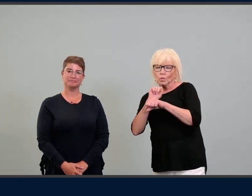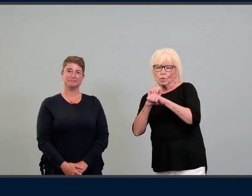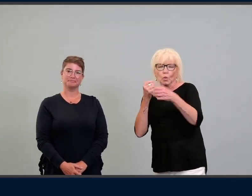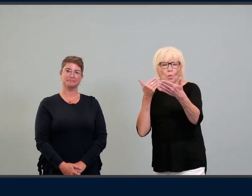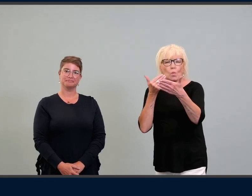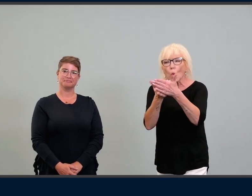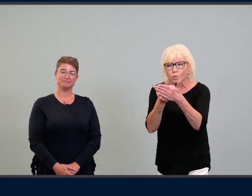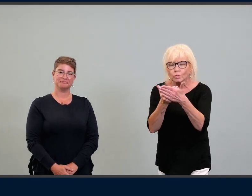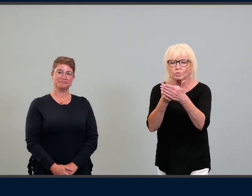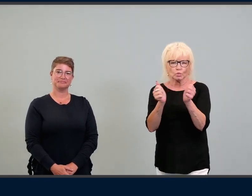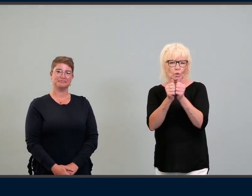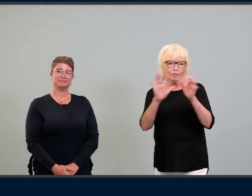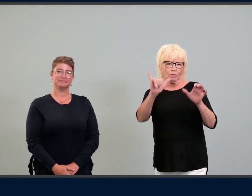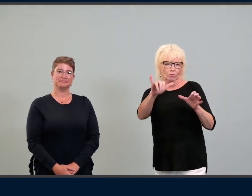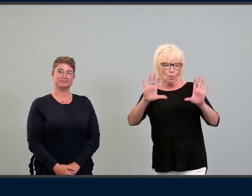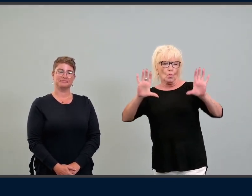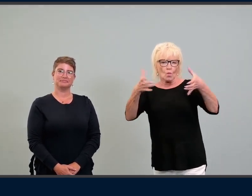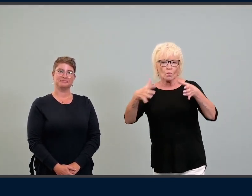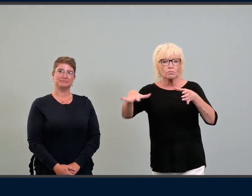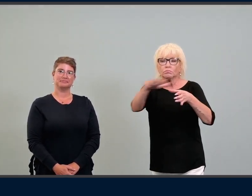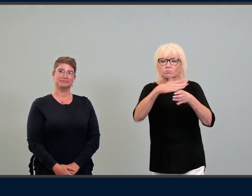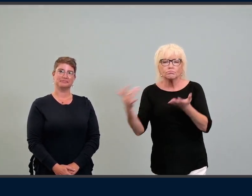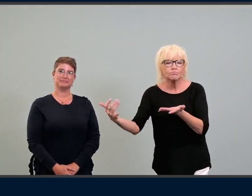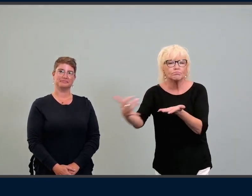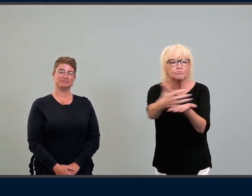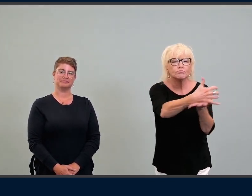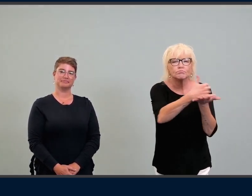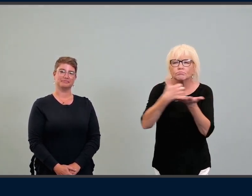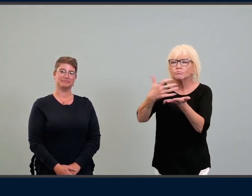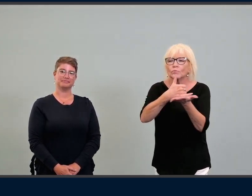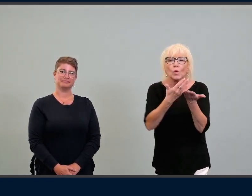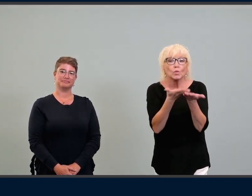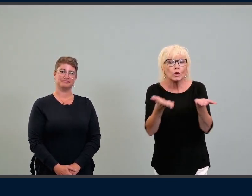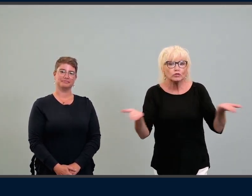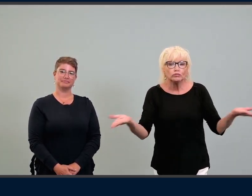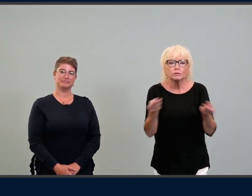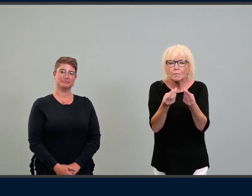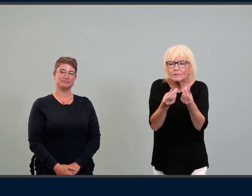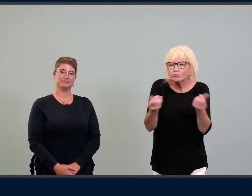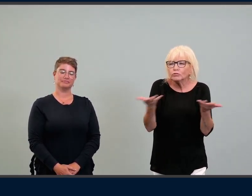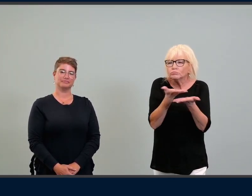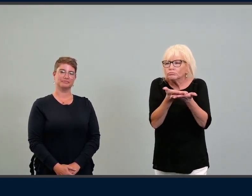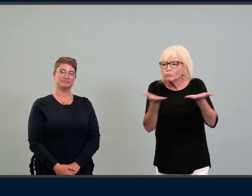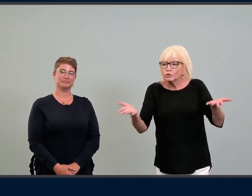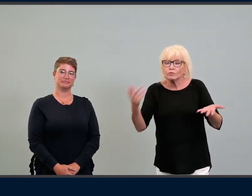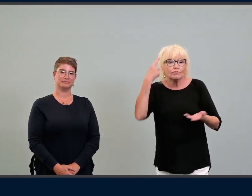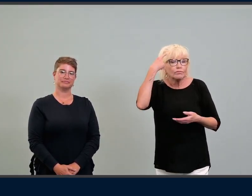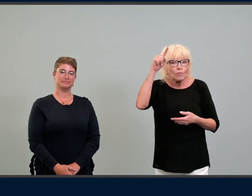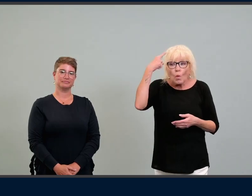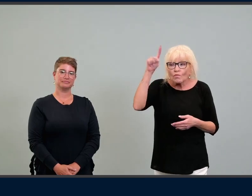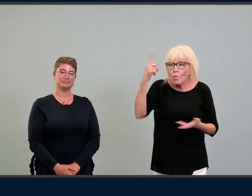Rebecca and I are working closely with that committee and gathering resources, materials,